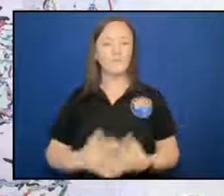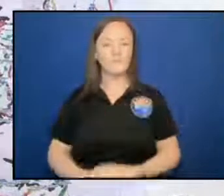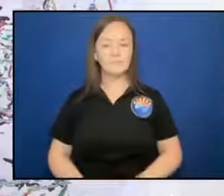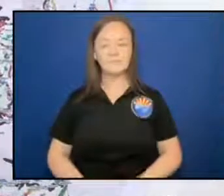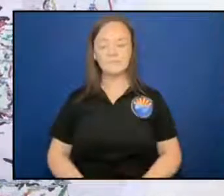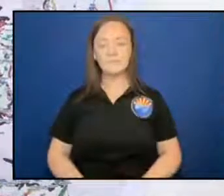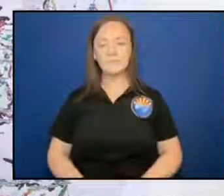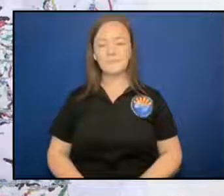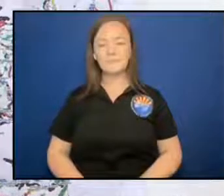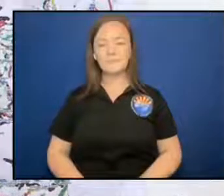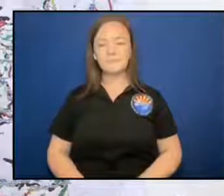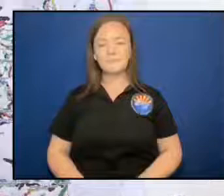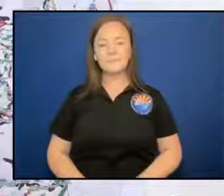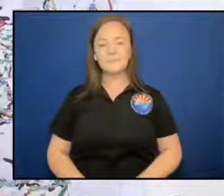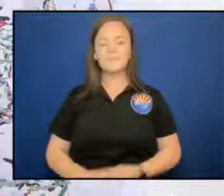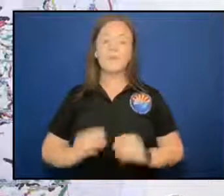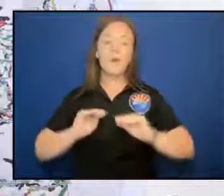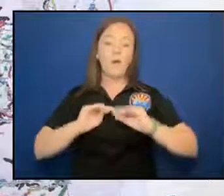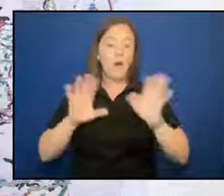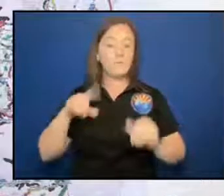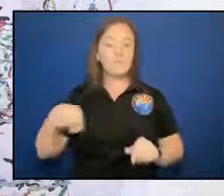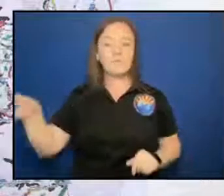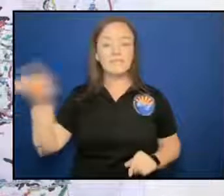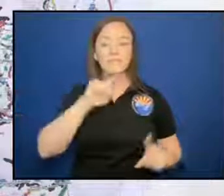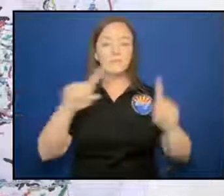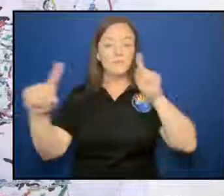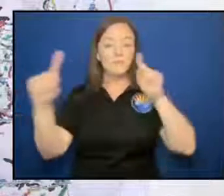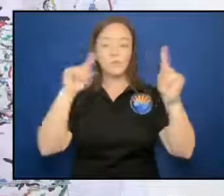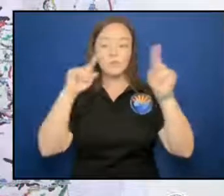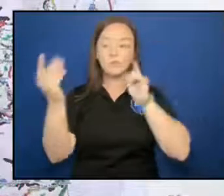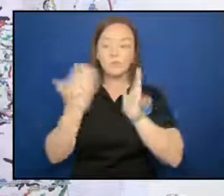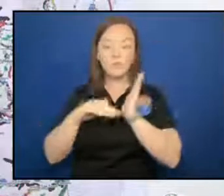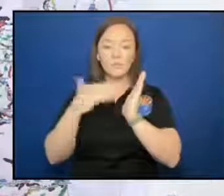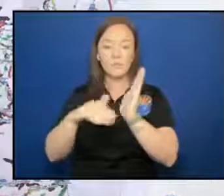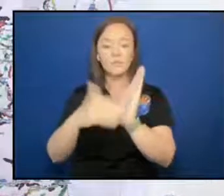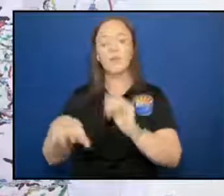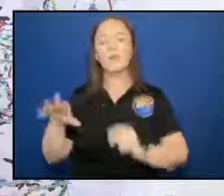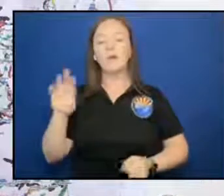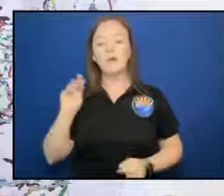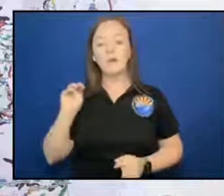AND IN ADDITION TO THE CONTINGENCY GROUPS AND THE THREE